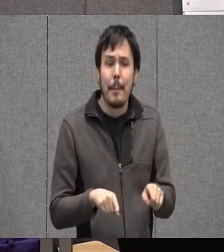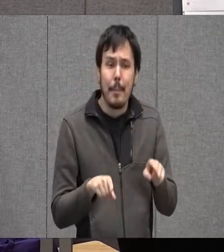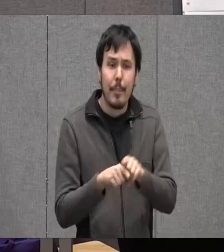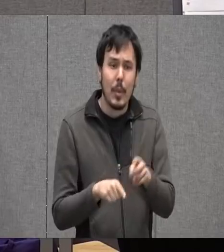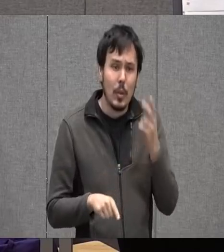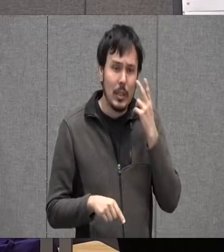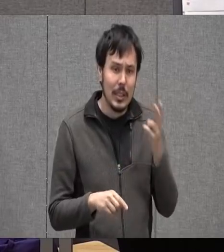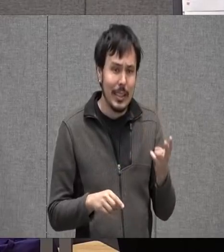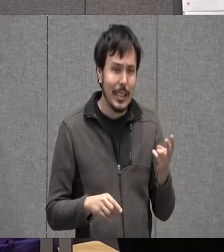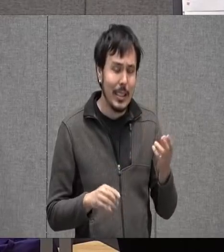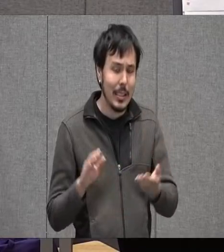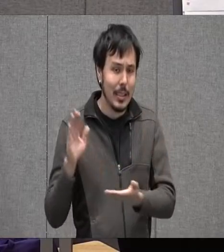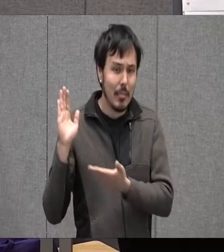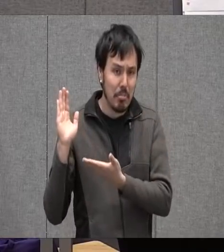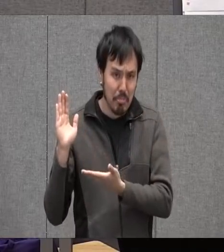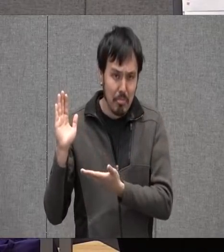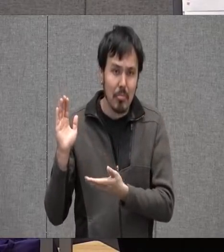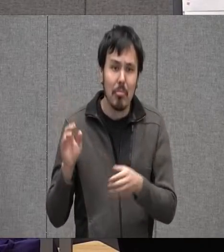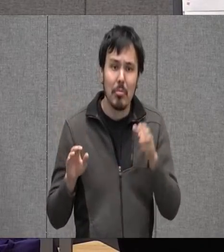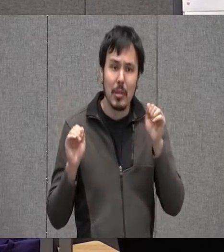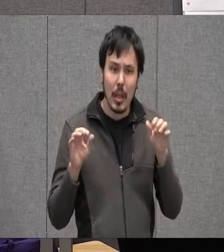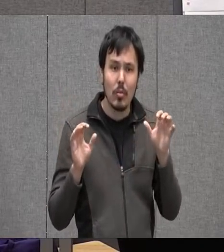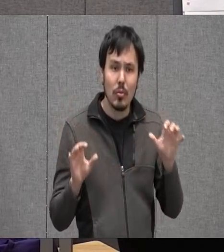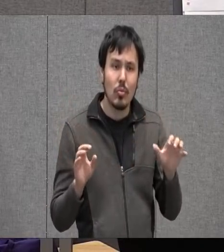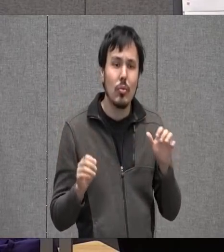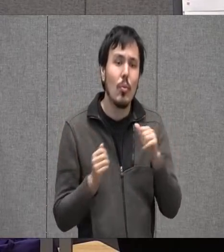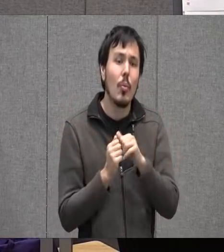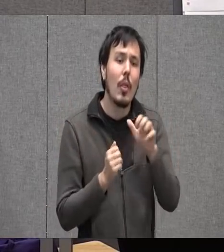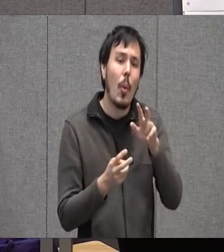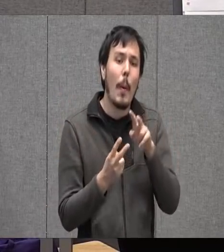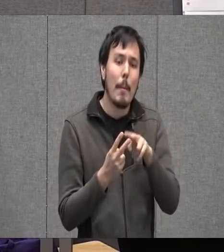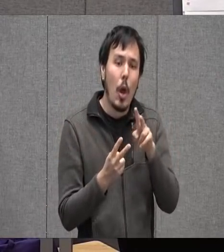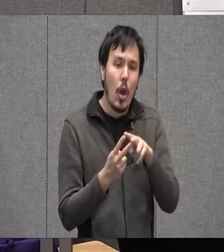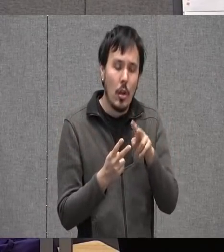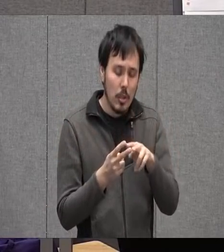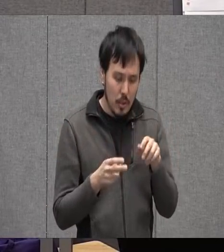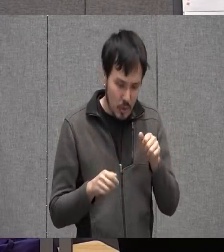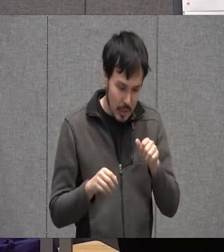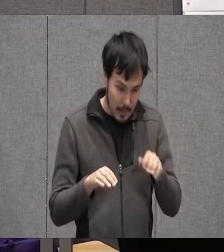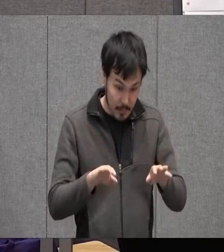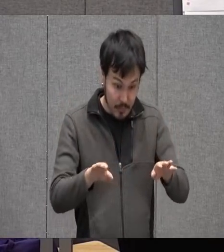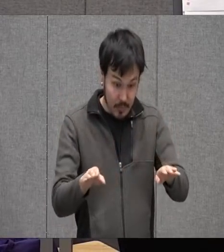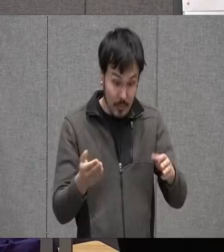And you would do the same thing. And your partner would just flip a card over or you can flip a card over.